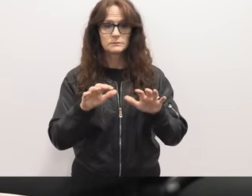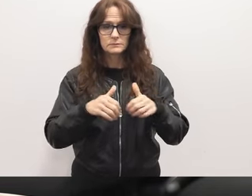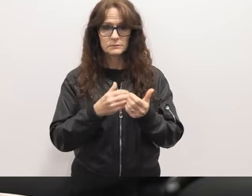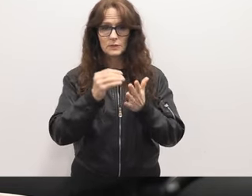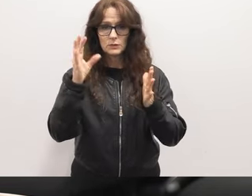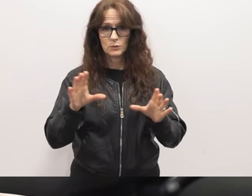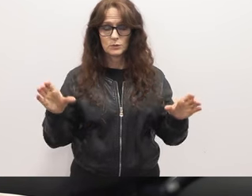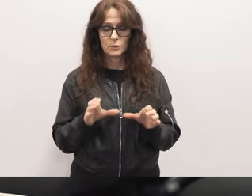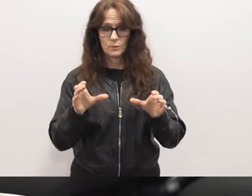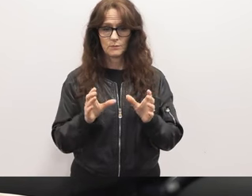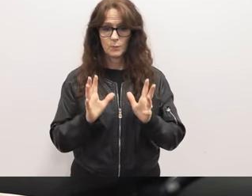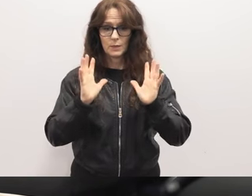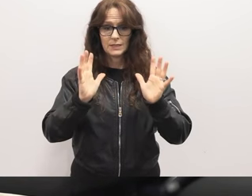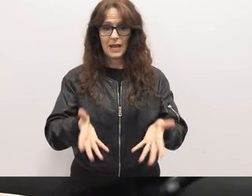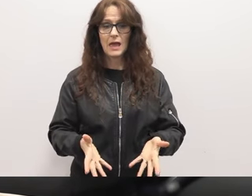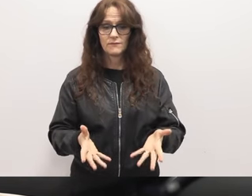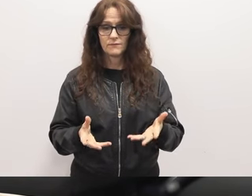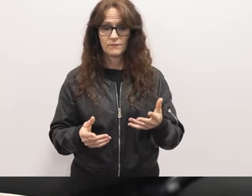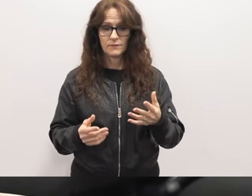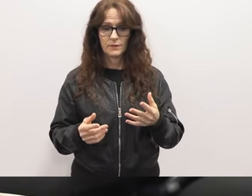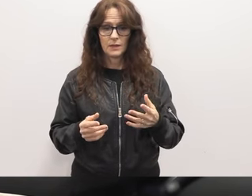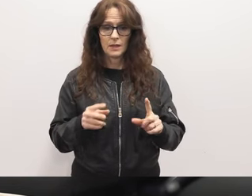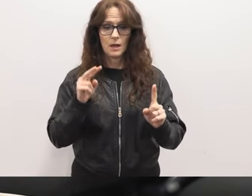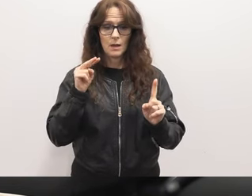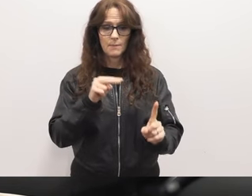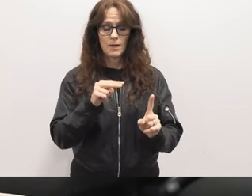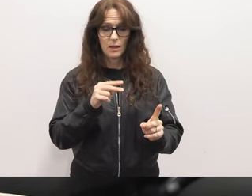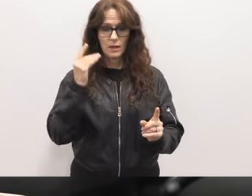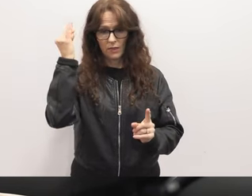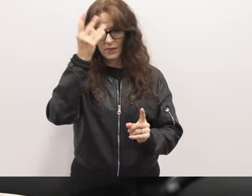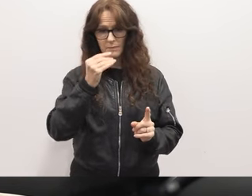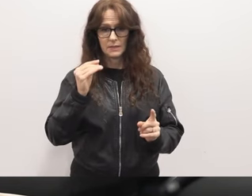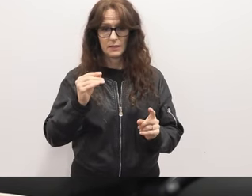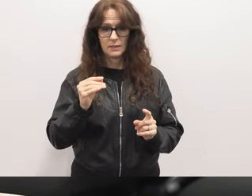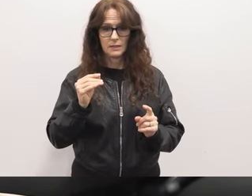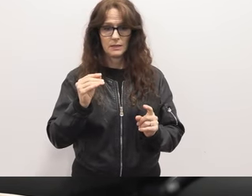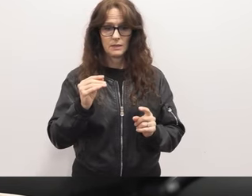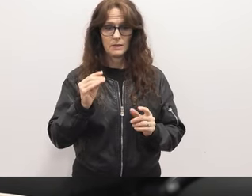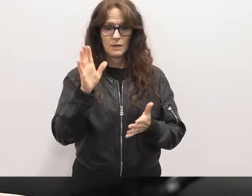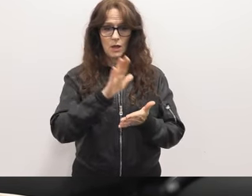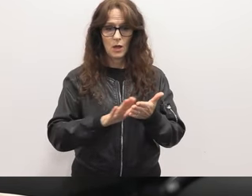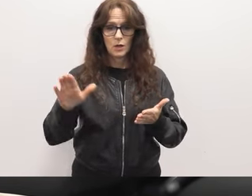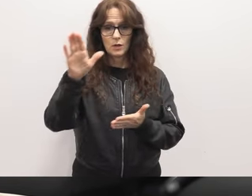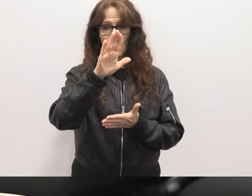What's left then is the monitoring of thinking about secondary in the ninth through 12th grades.